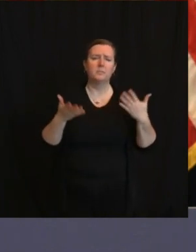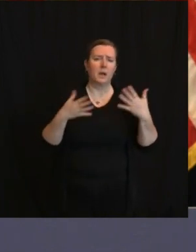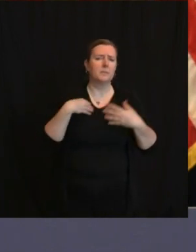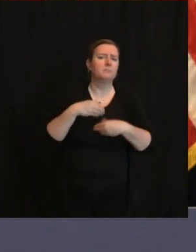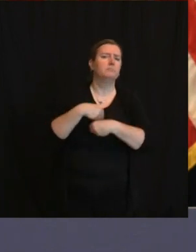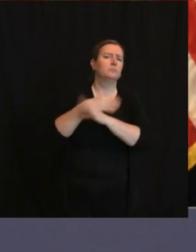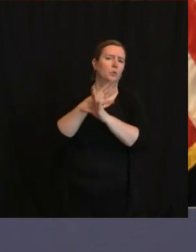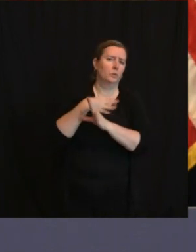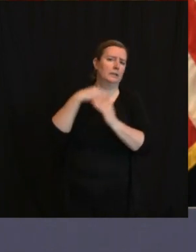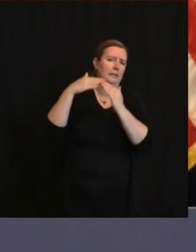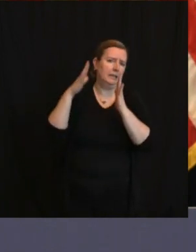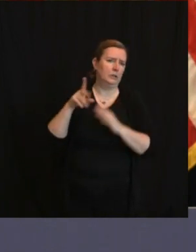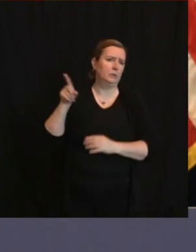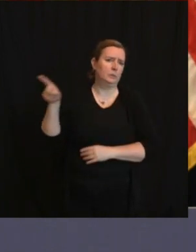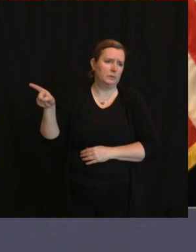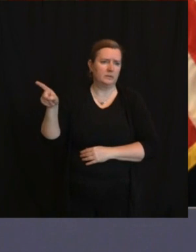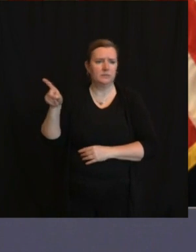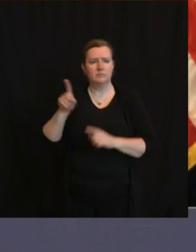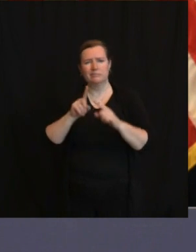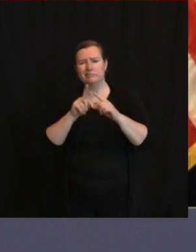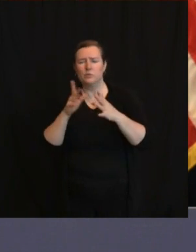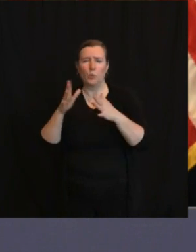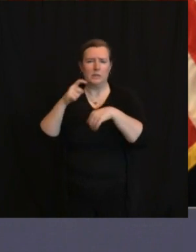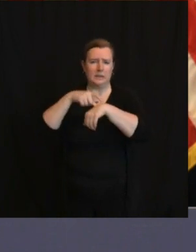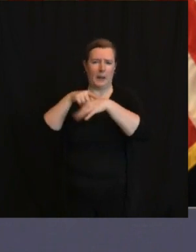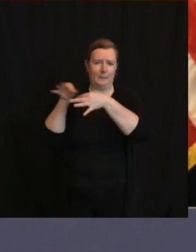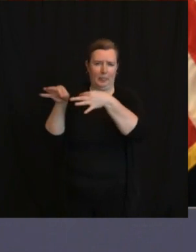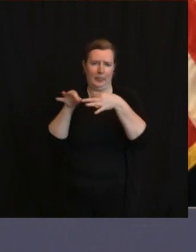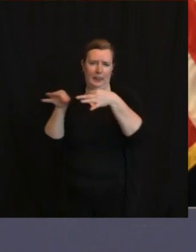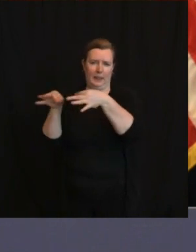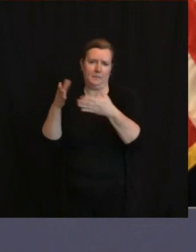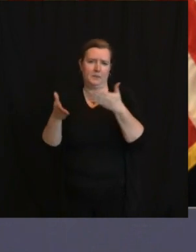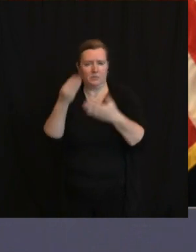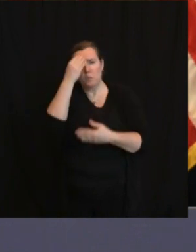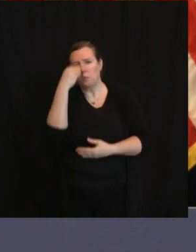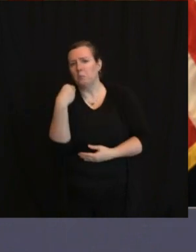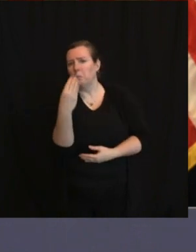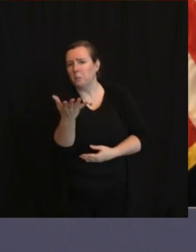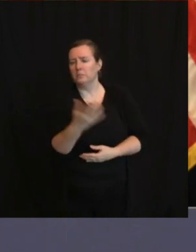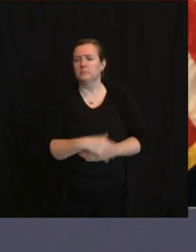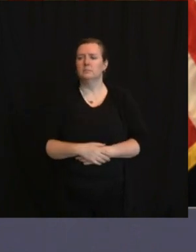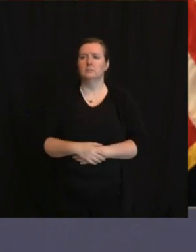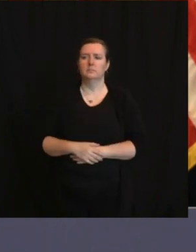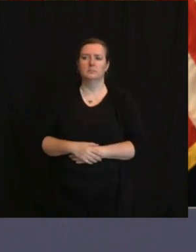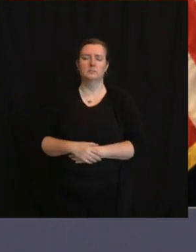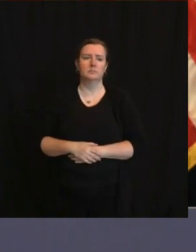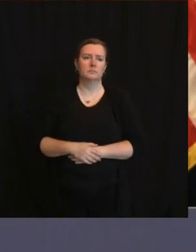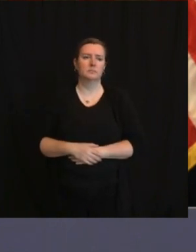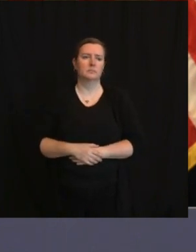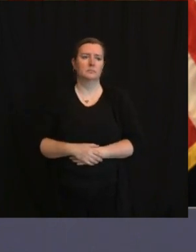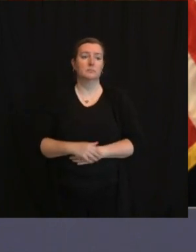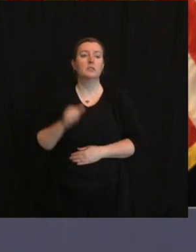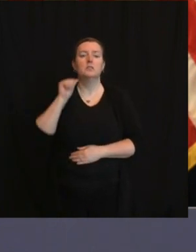IS THAT DEFINITIVE? THEN WE GIVE FOLKS THE SCHEDULE AS THE WEEK -- WE MAY HAVE A